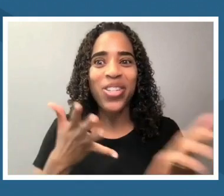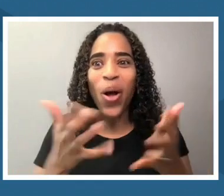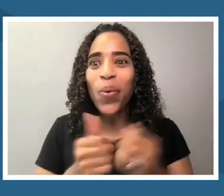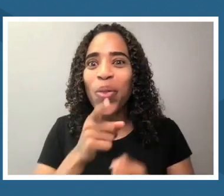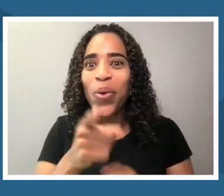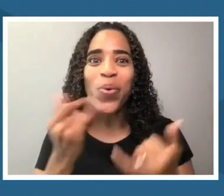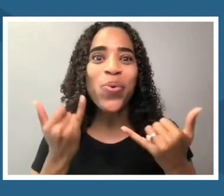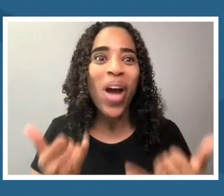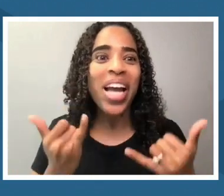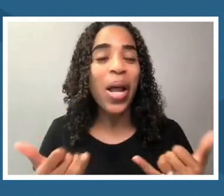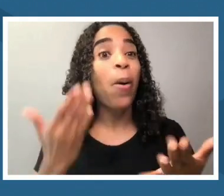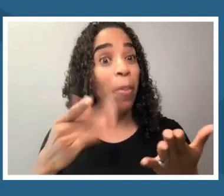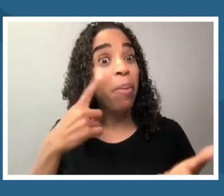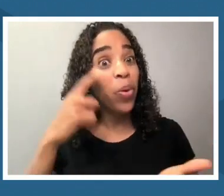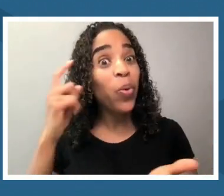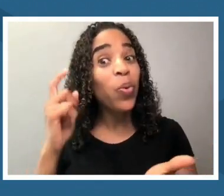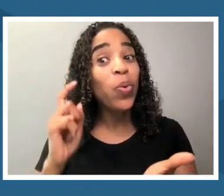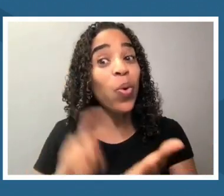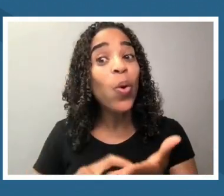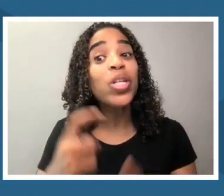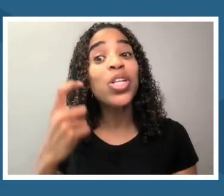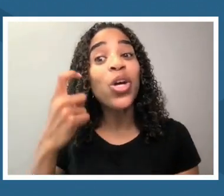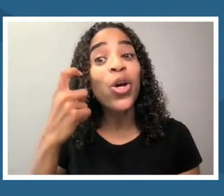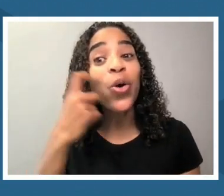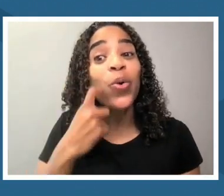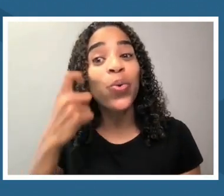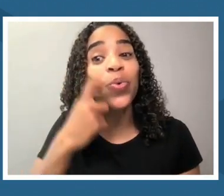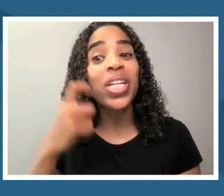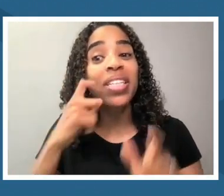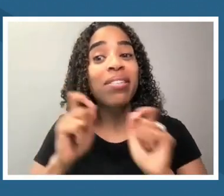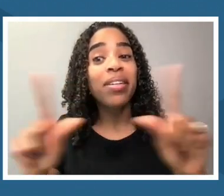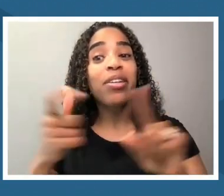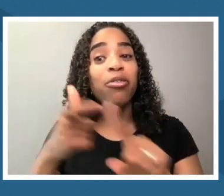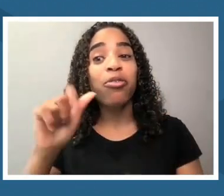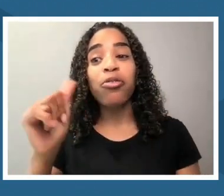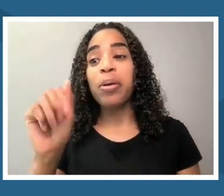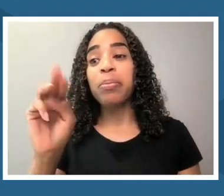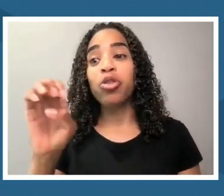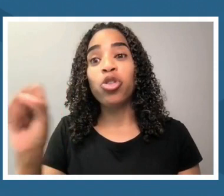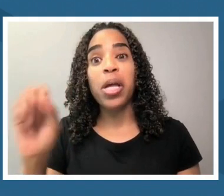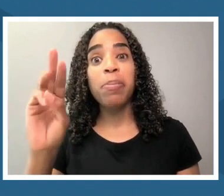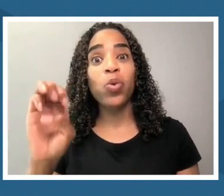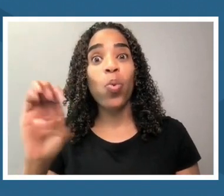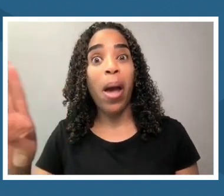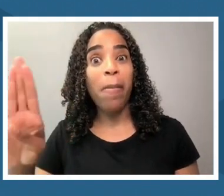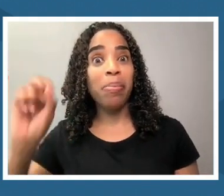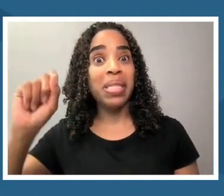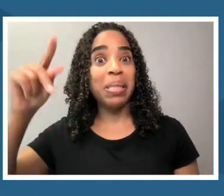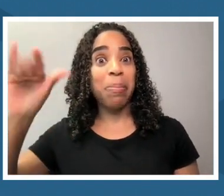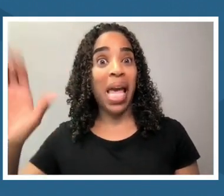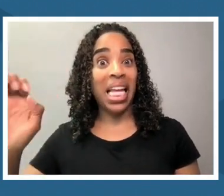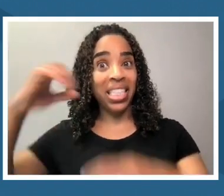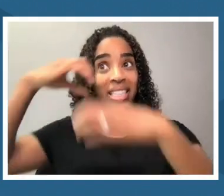noticed the recent releases from the james webb space telescope